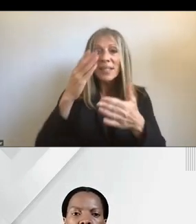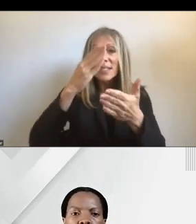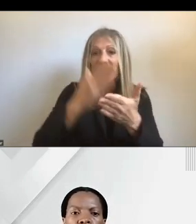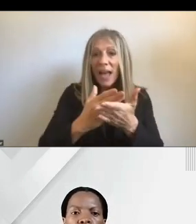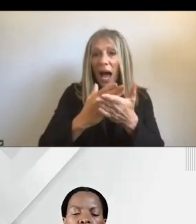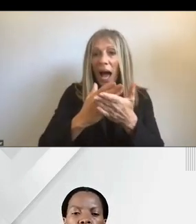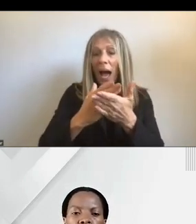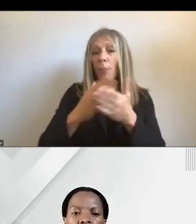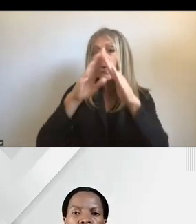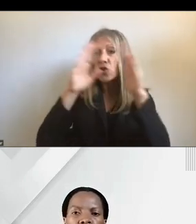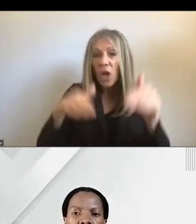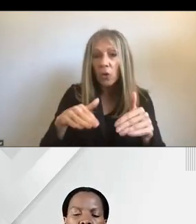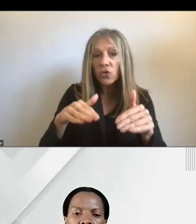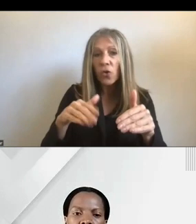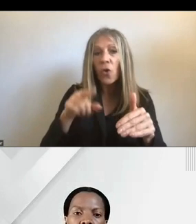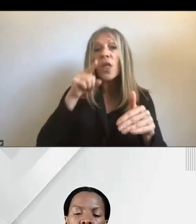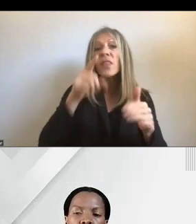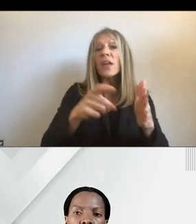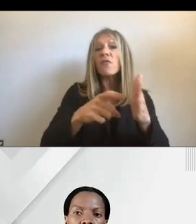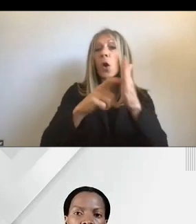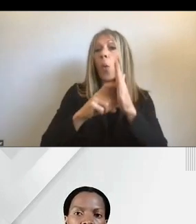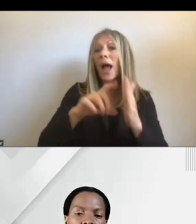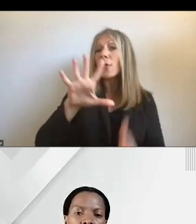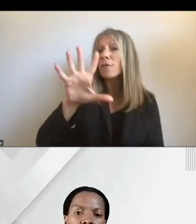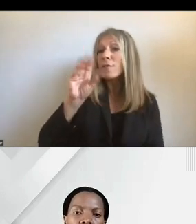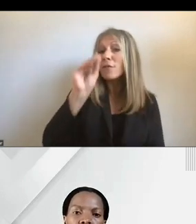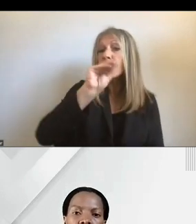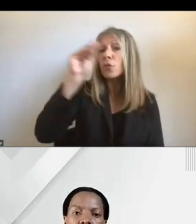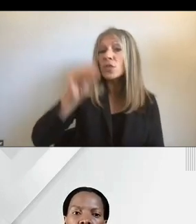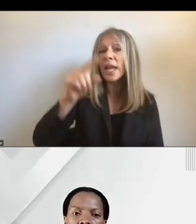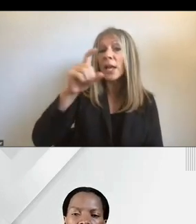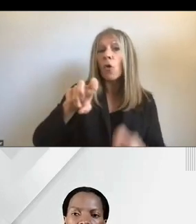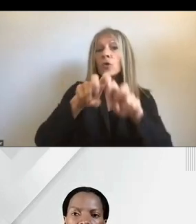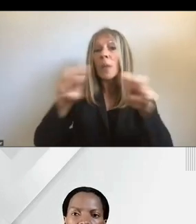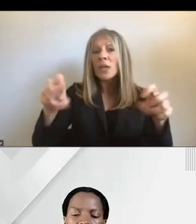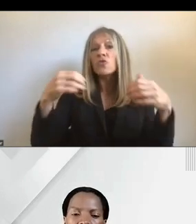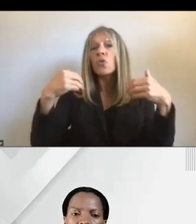PROWAG requires 50 percent of those benches to meet accessible design requirements.